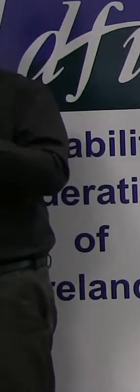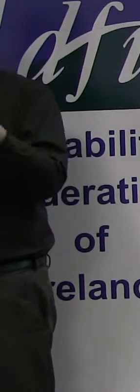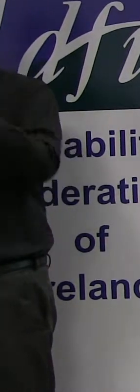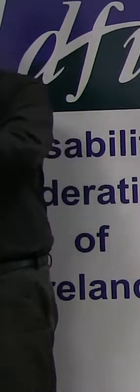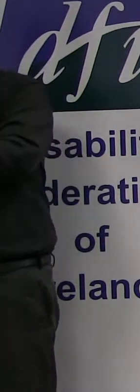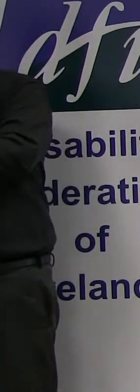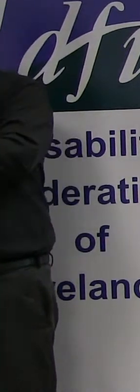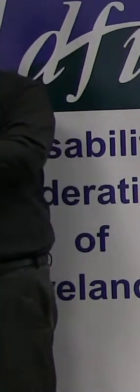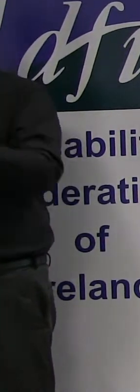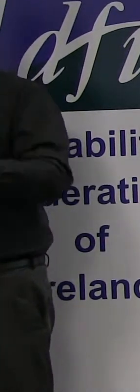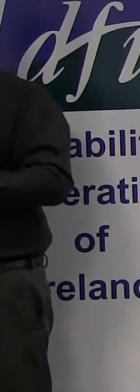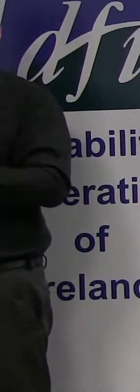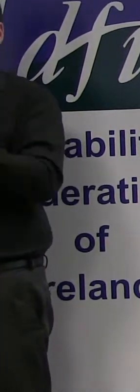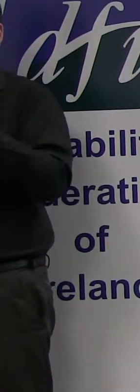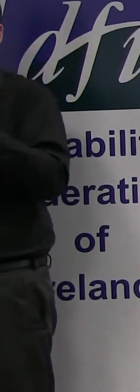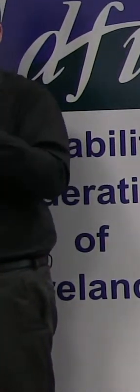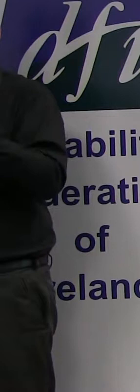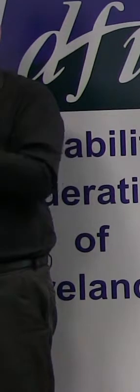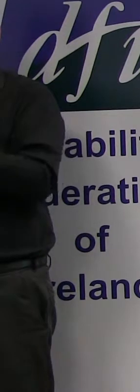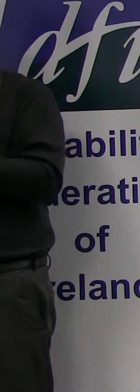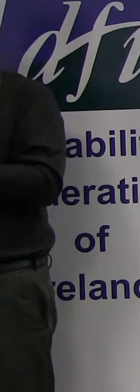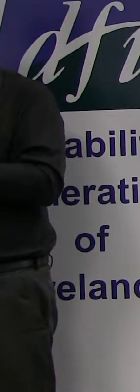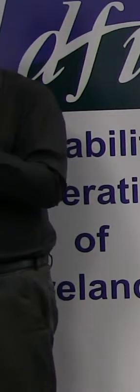amount of work , have entered a gap, done in the amount of work and realized well